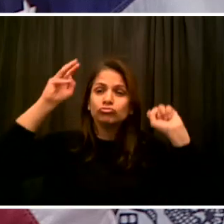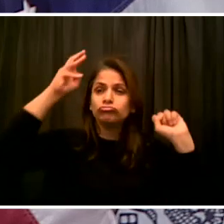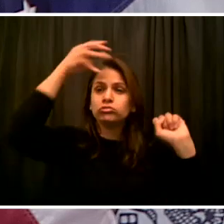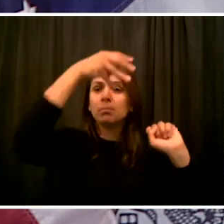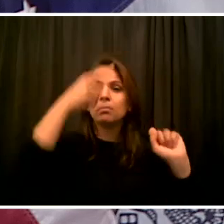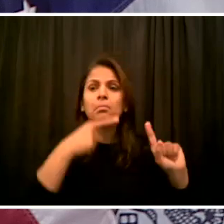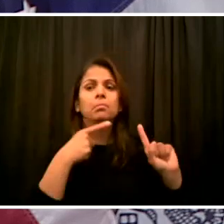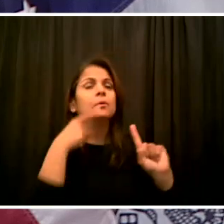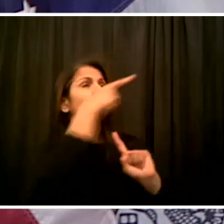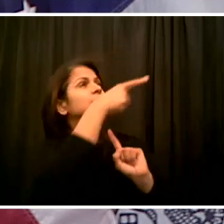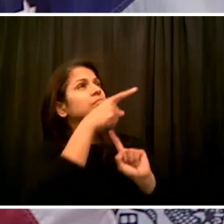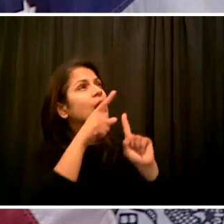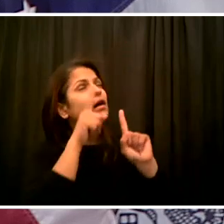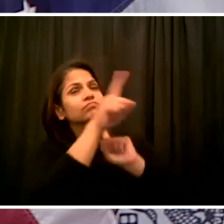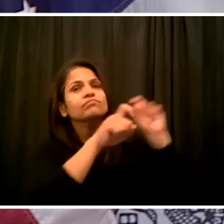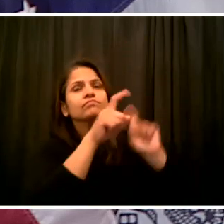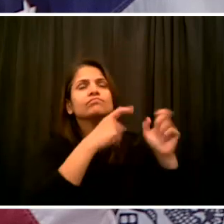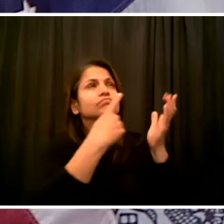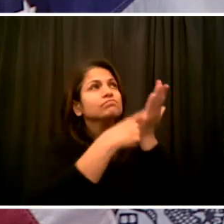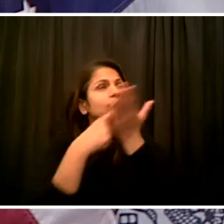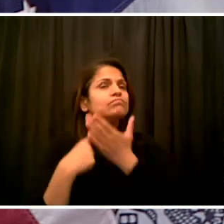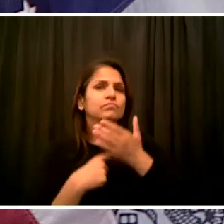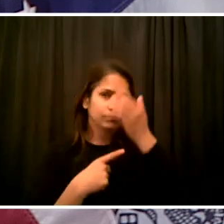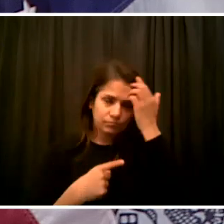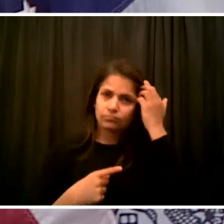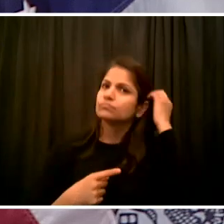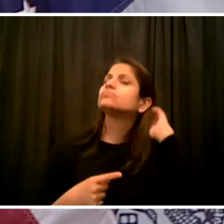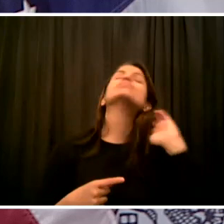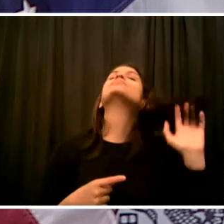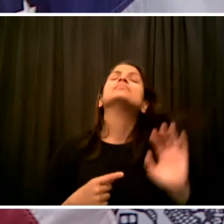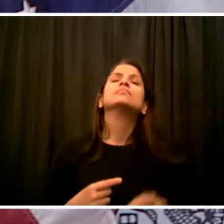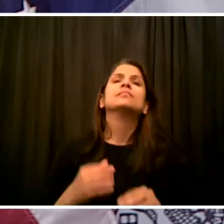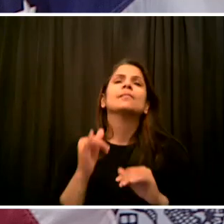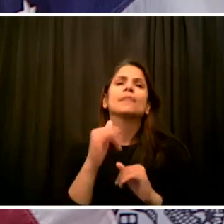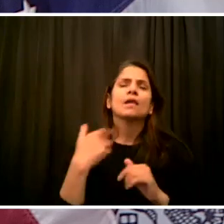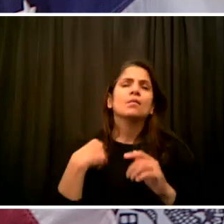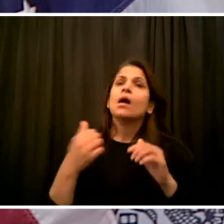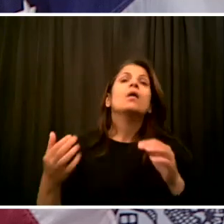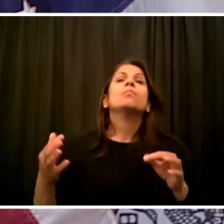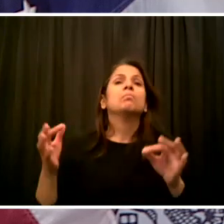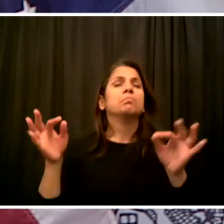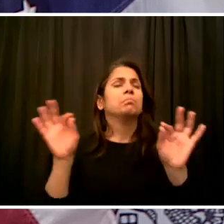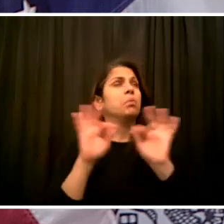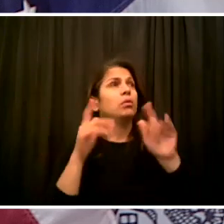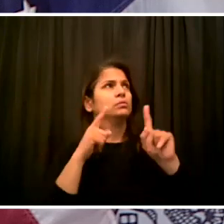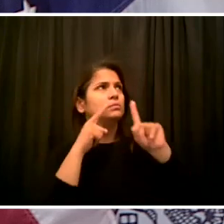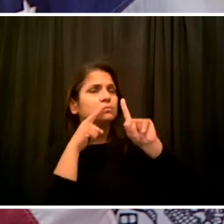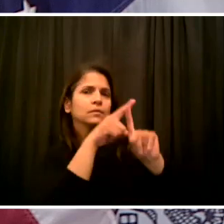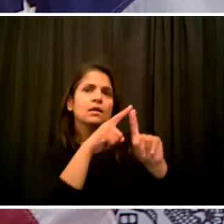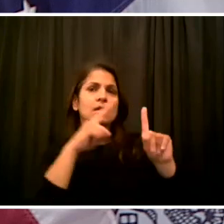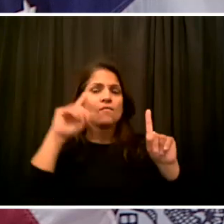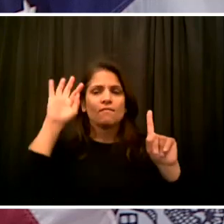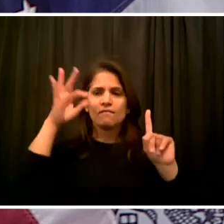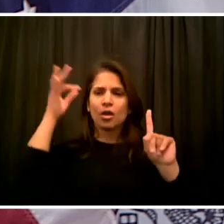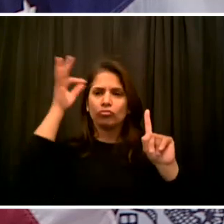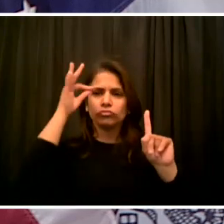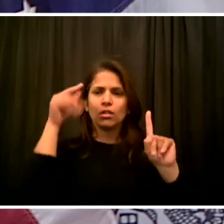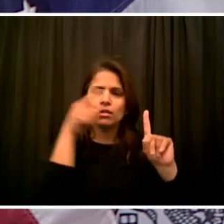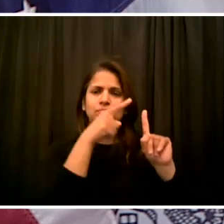ELWL. SO, WE NEED TO SEE THEAX MIMUM FEDERAL